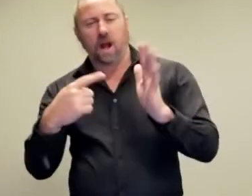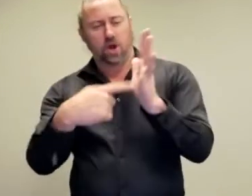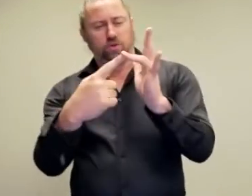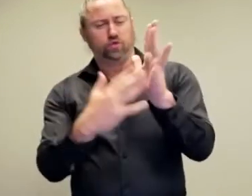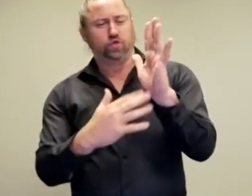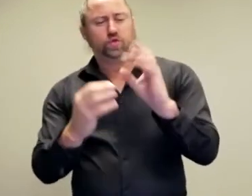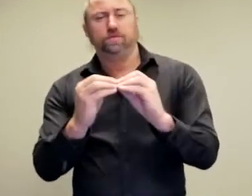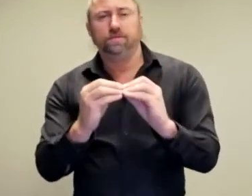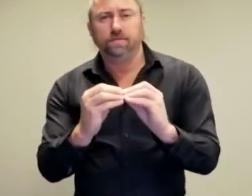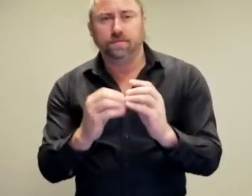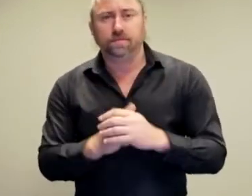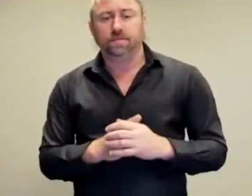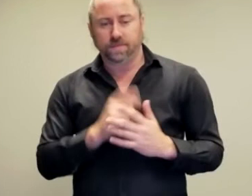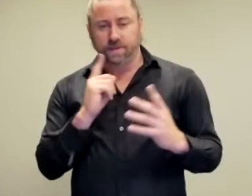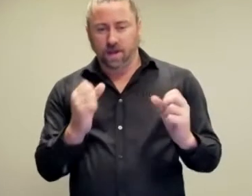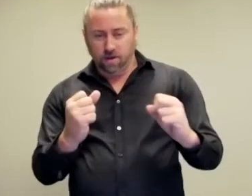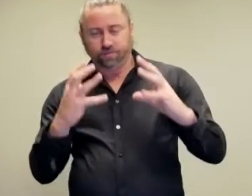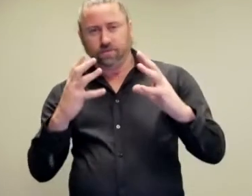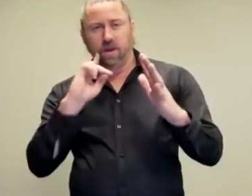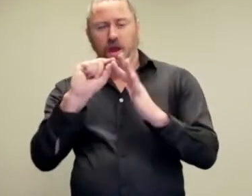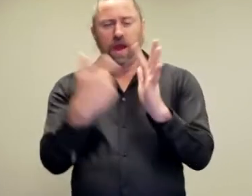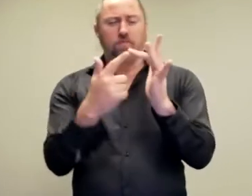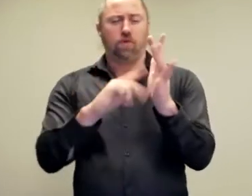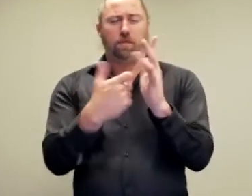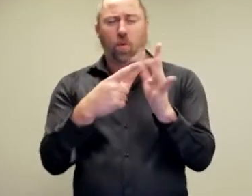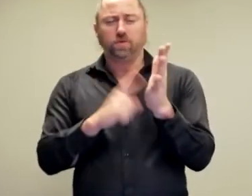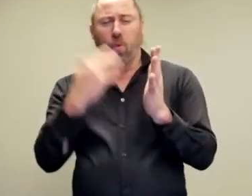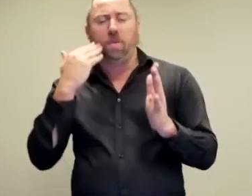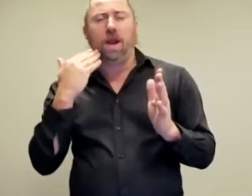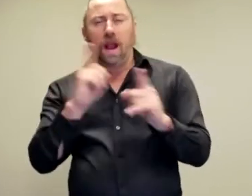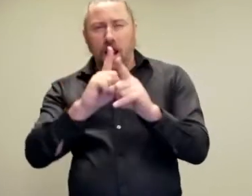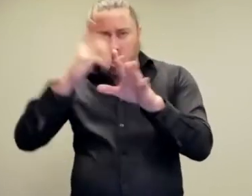The protagonist here appears primordial, her grotesque head is based on a branch